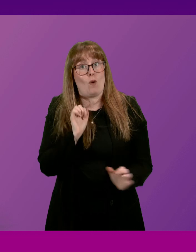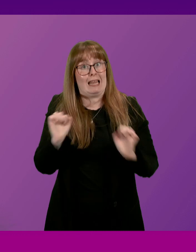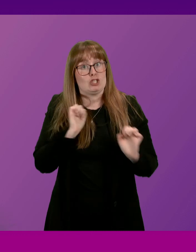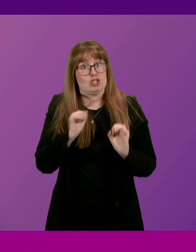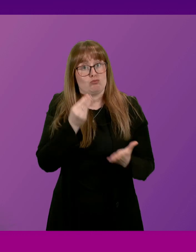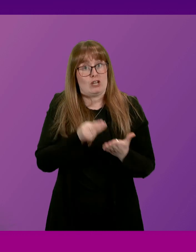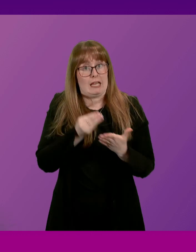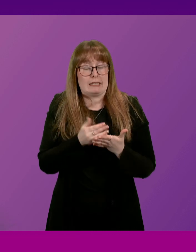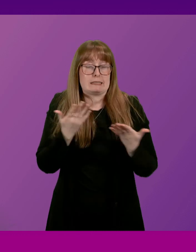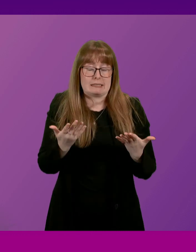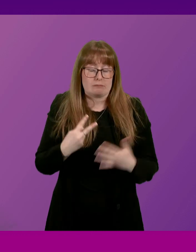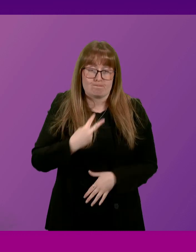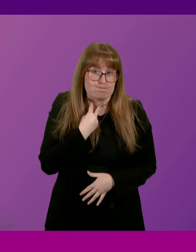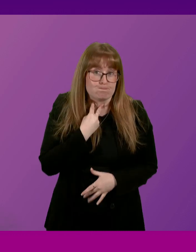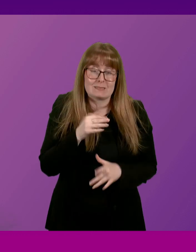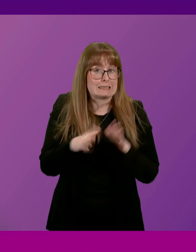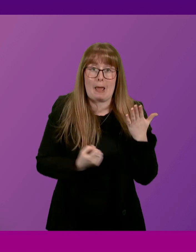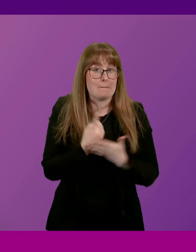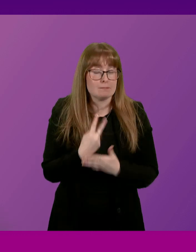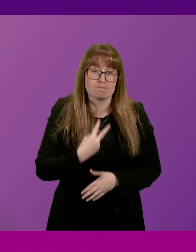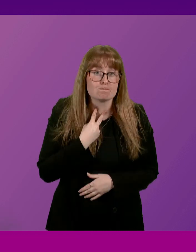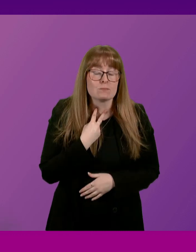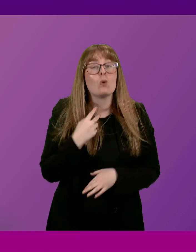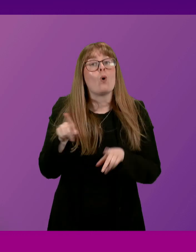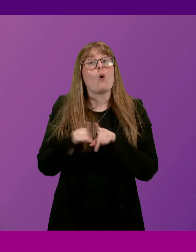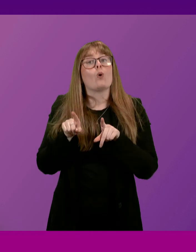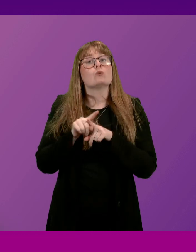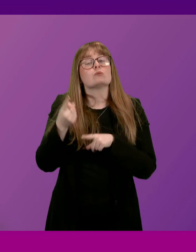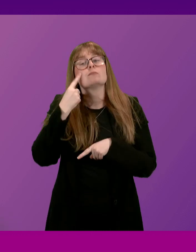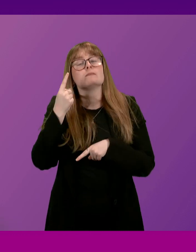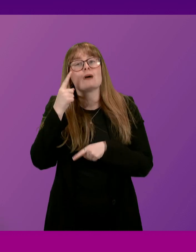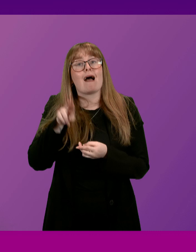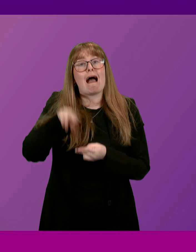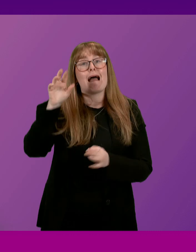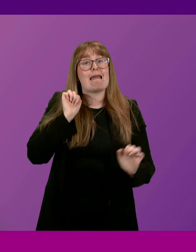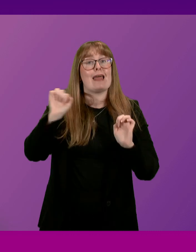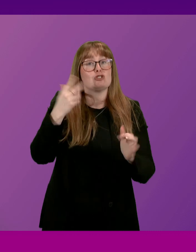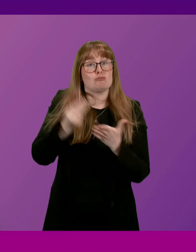That is a matter of deep regret. High energy prices are the single greatest